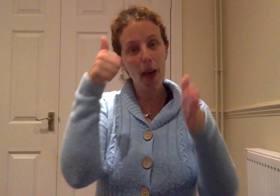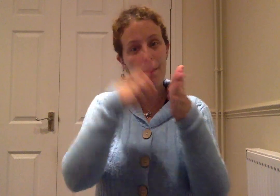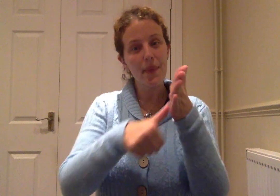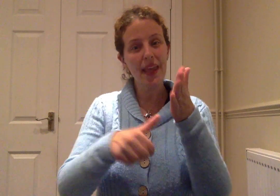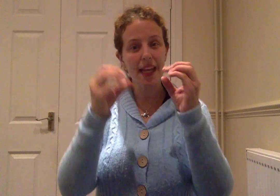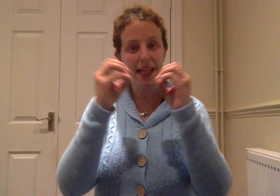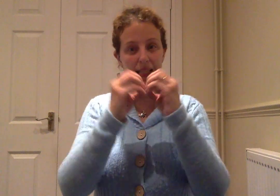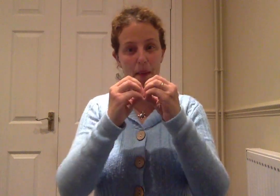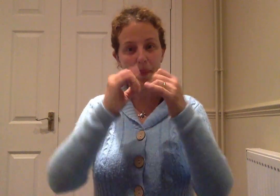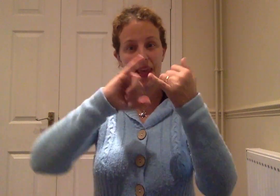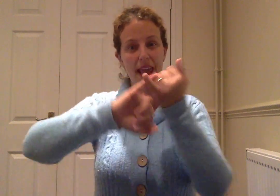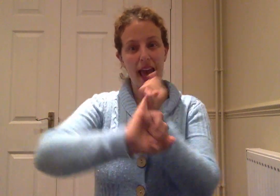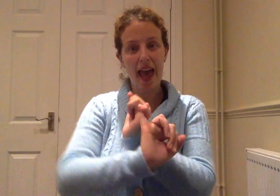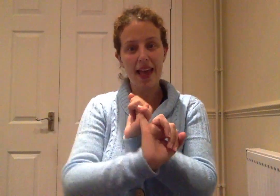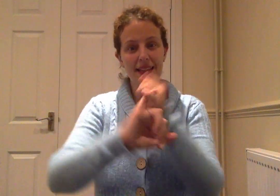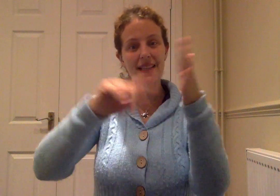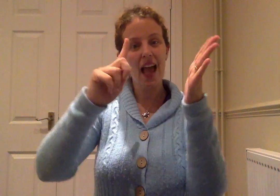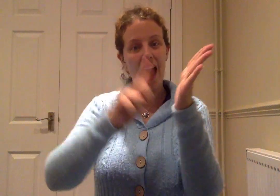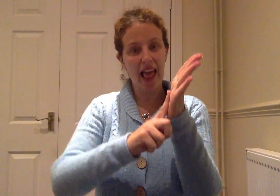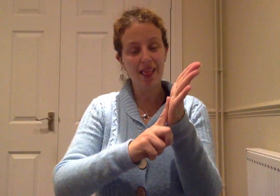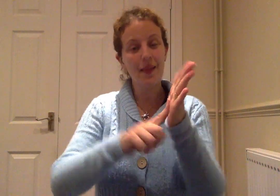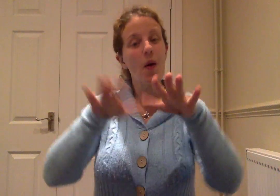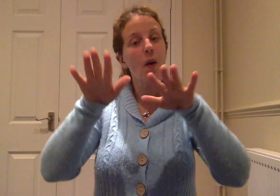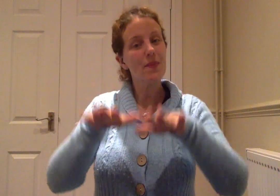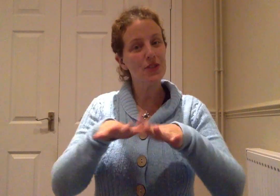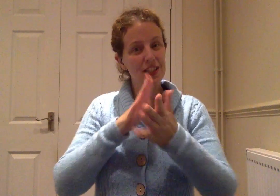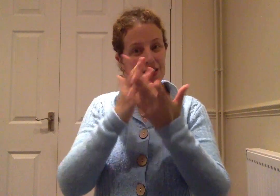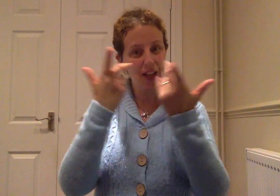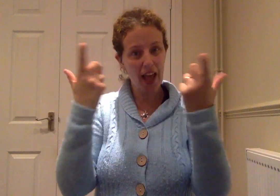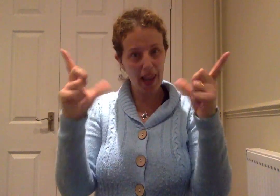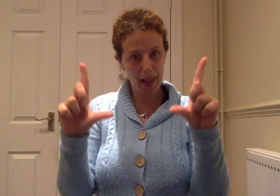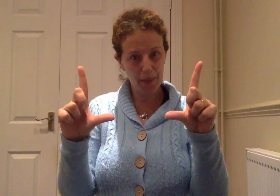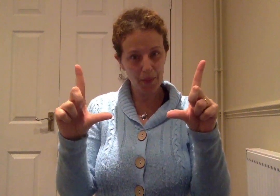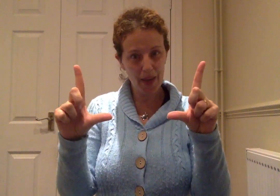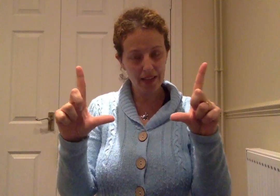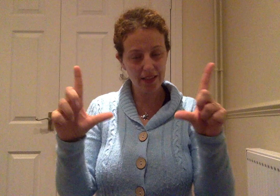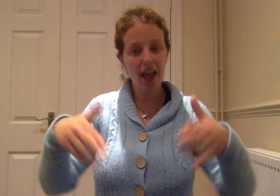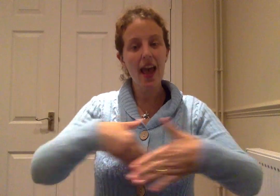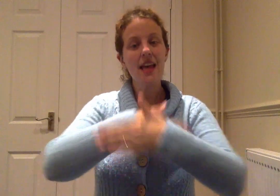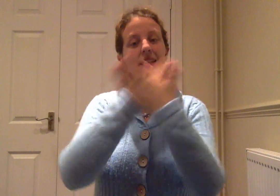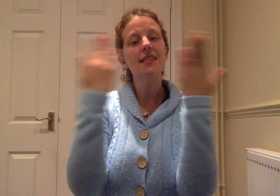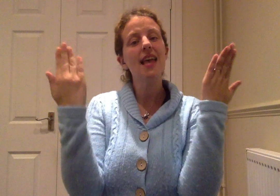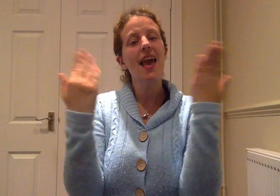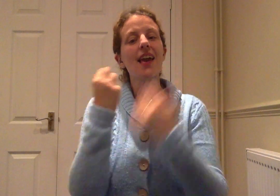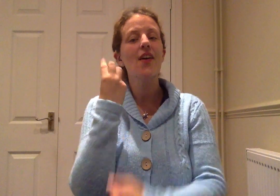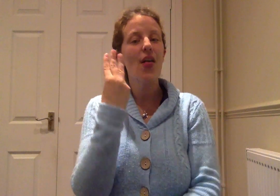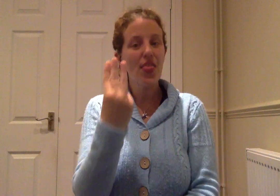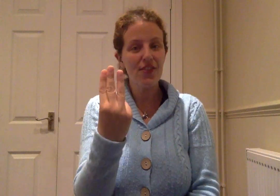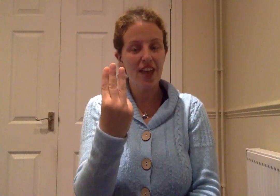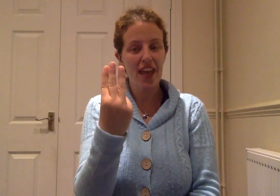Beginners BSL British Sign language day 3.